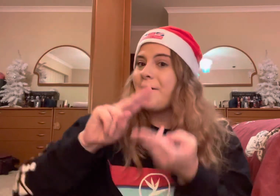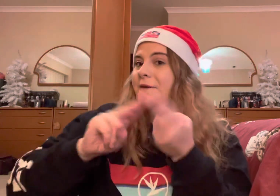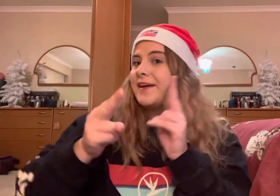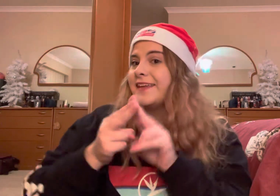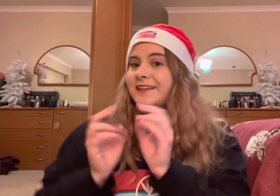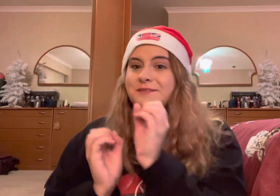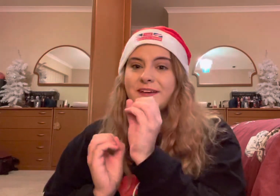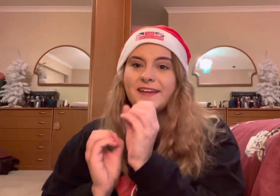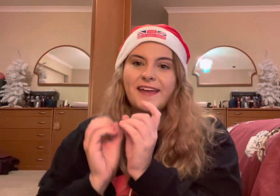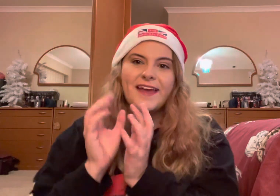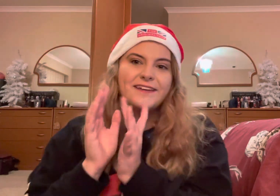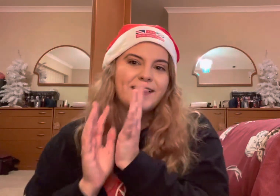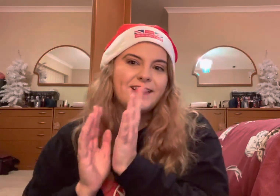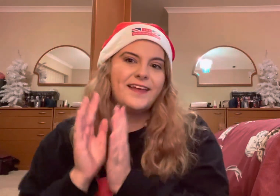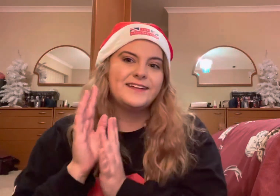We'll kiss by candlelight